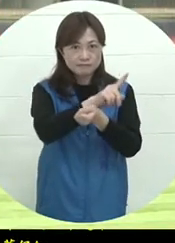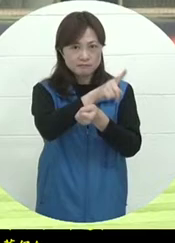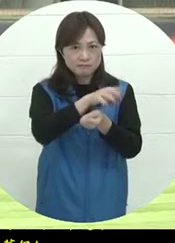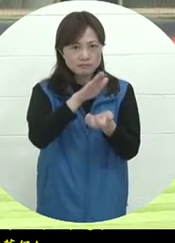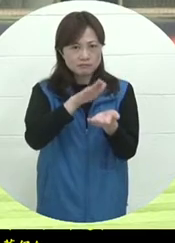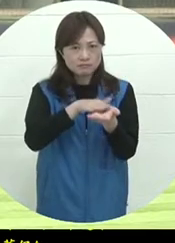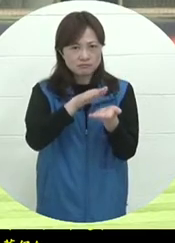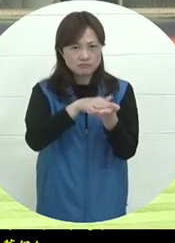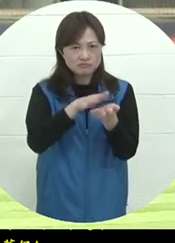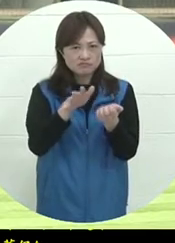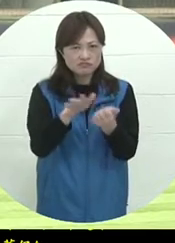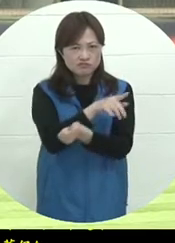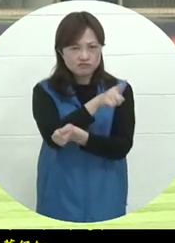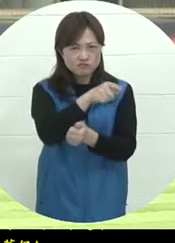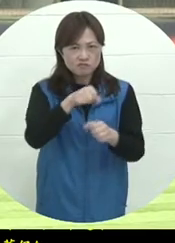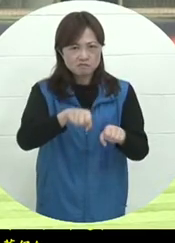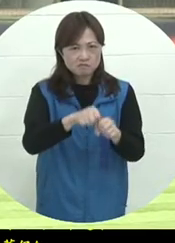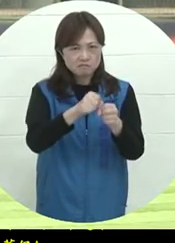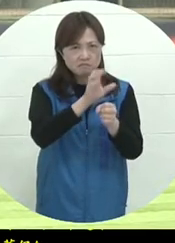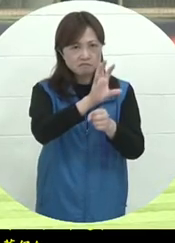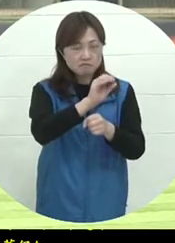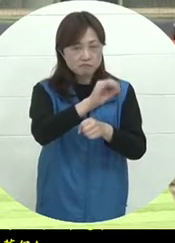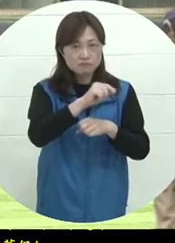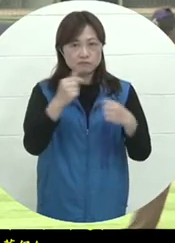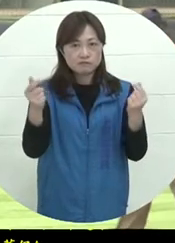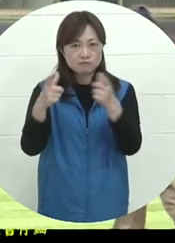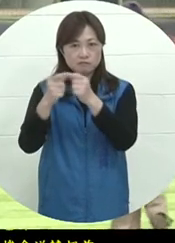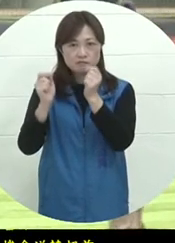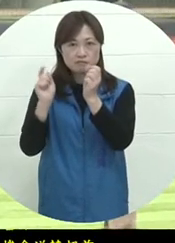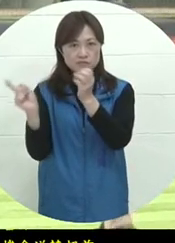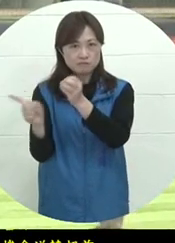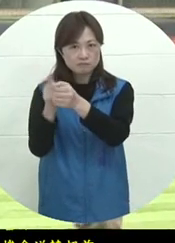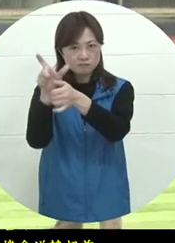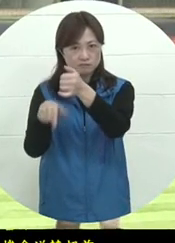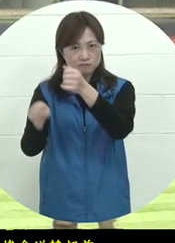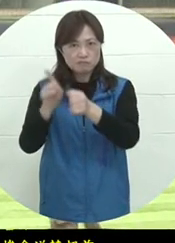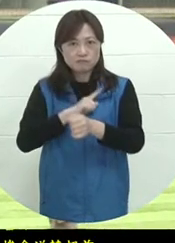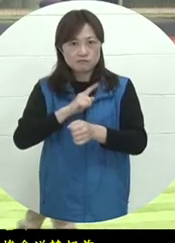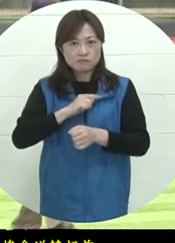Facing the Japanese team in this inning, he was ranked first and he also threw 4 balls and walked.